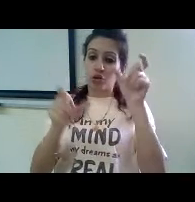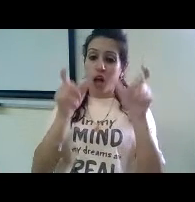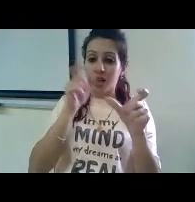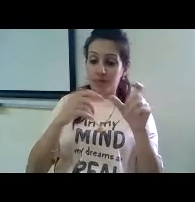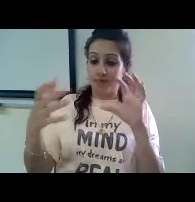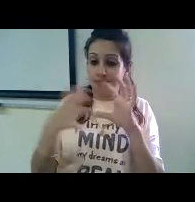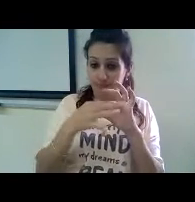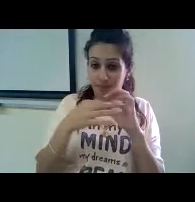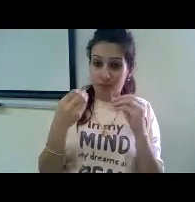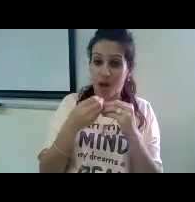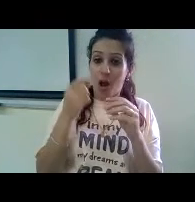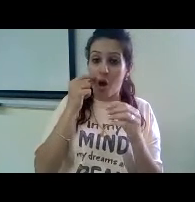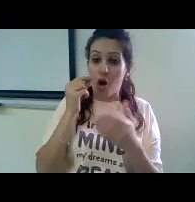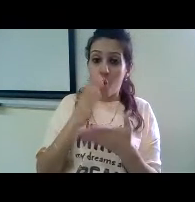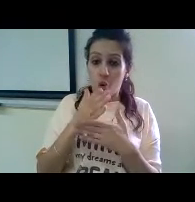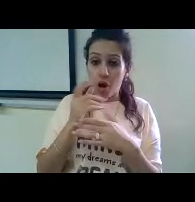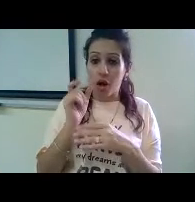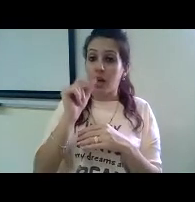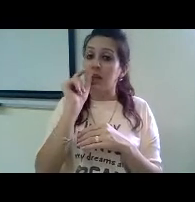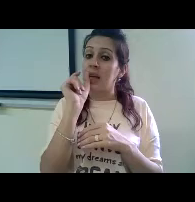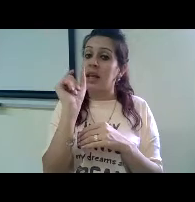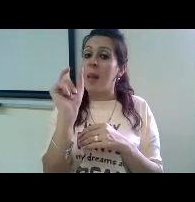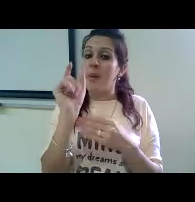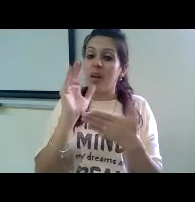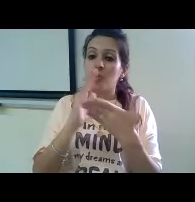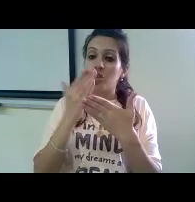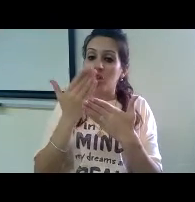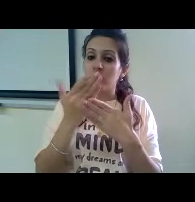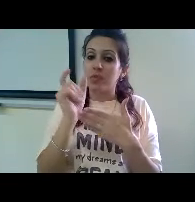the word Inclusive to, الدامج rather than الشامل